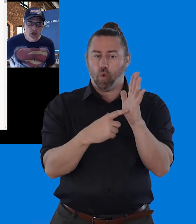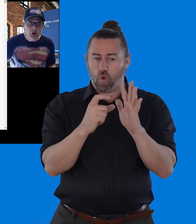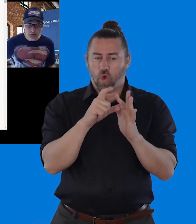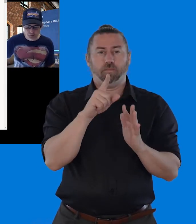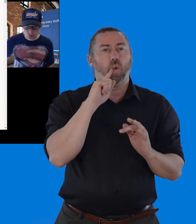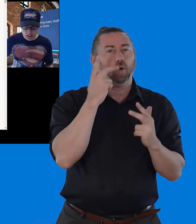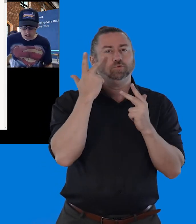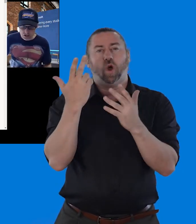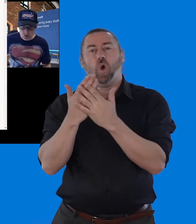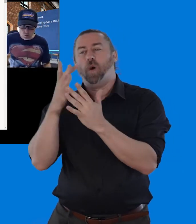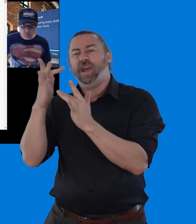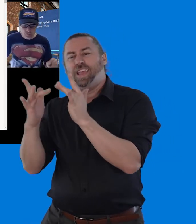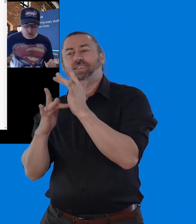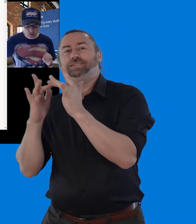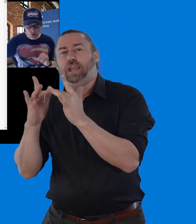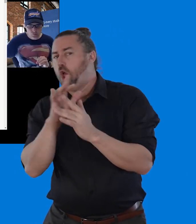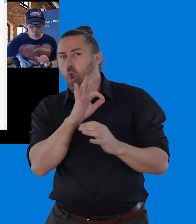not in the fully installed version of Word. OK?